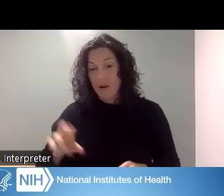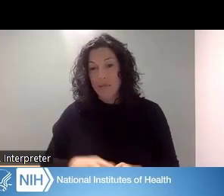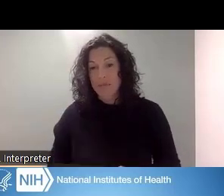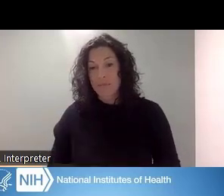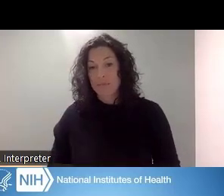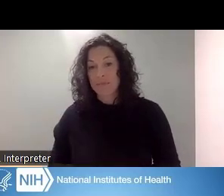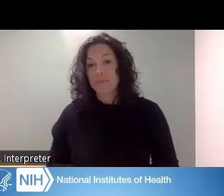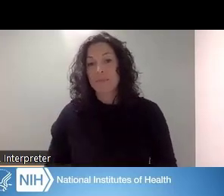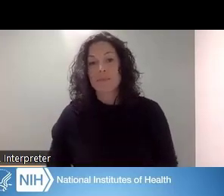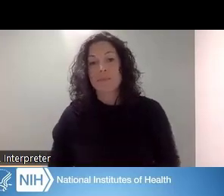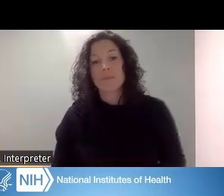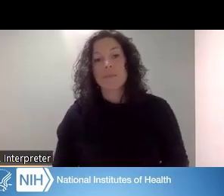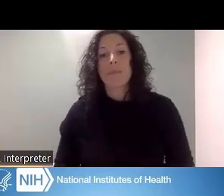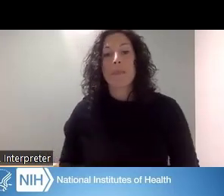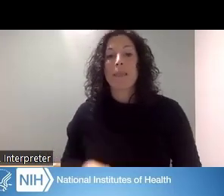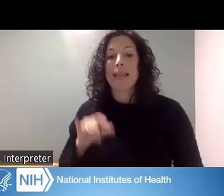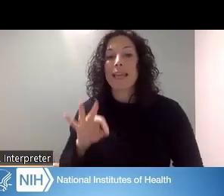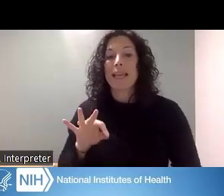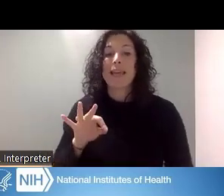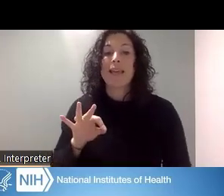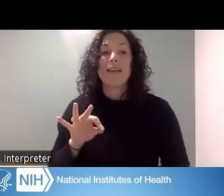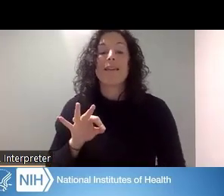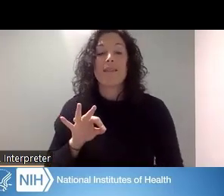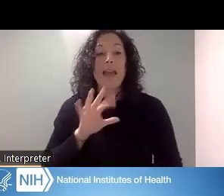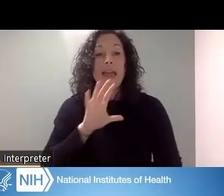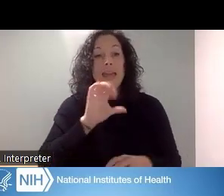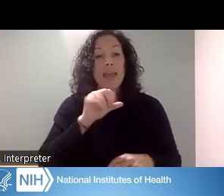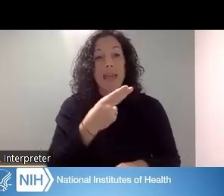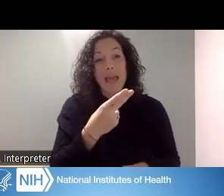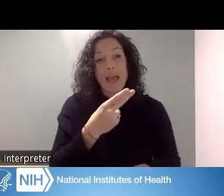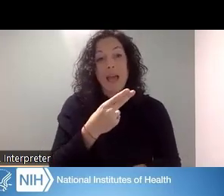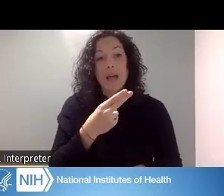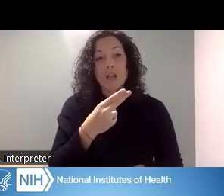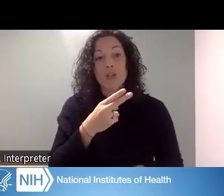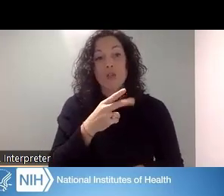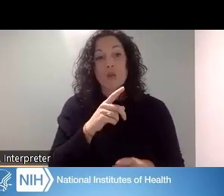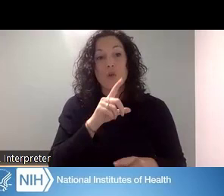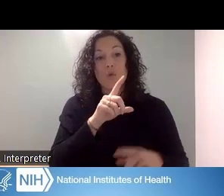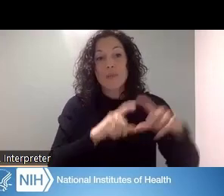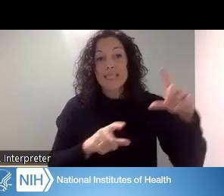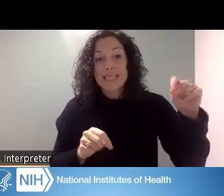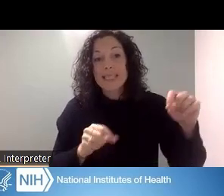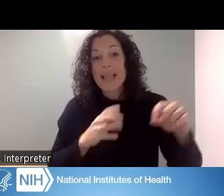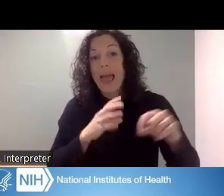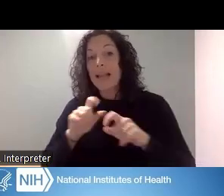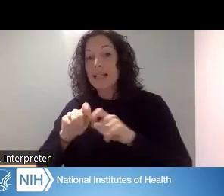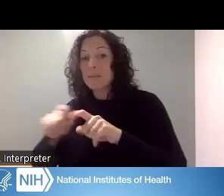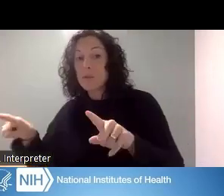and so if cash receipts and cash disbursements do not agree on the final FFR,